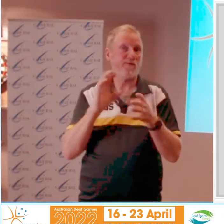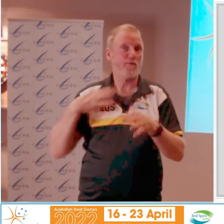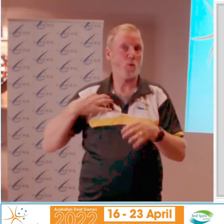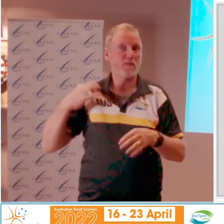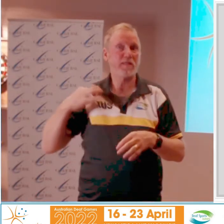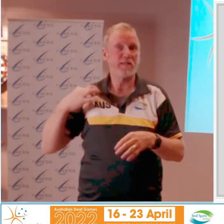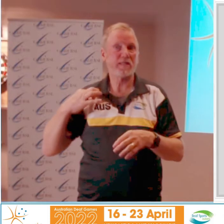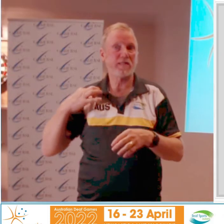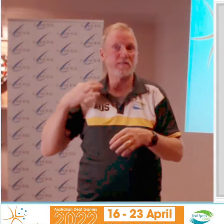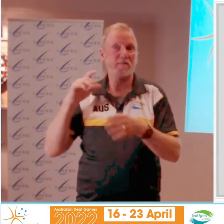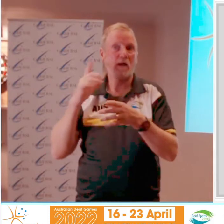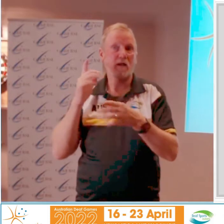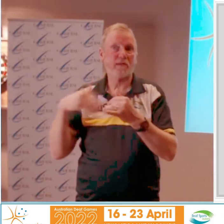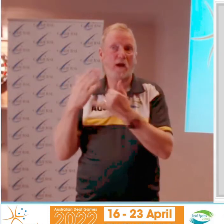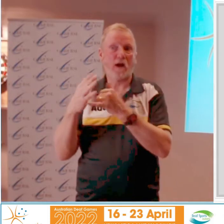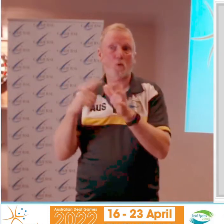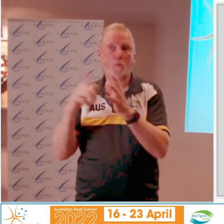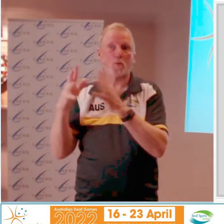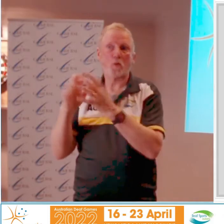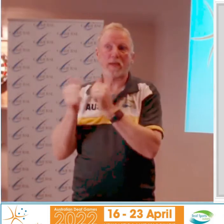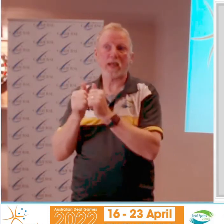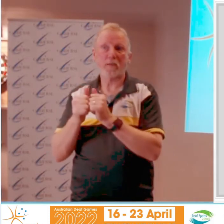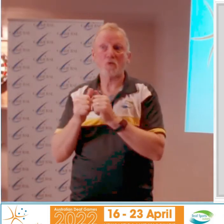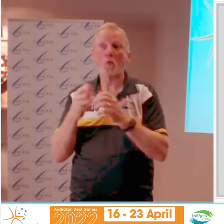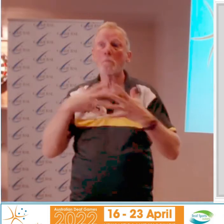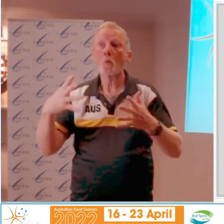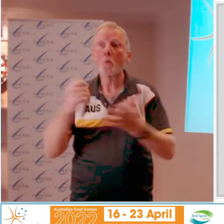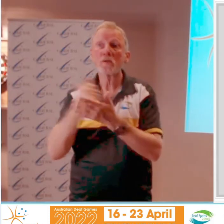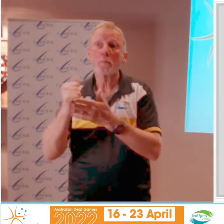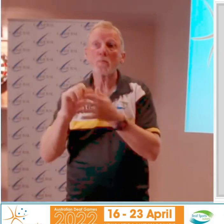so possibly over 100 volunteers